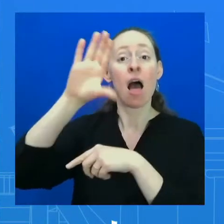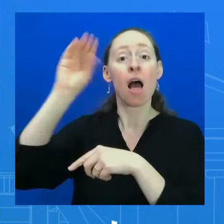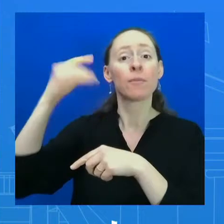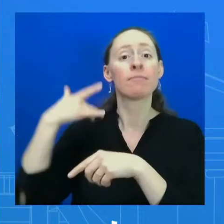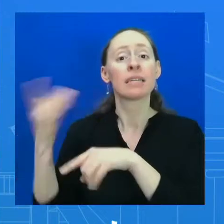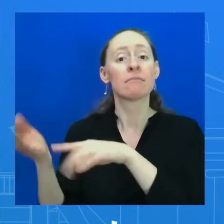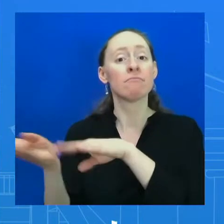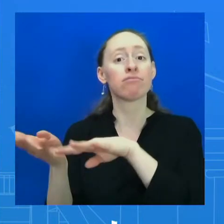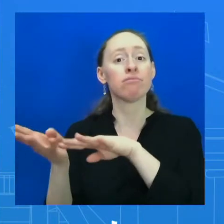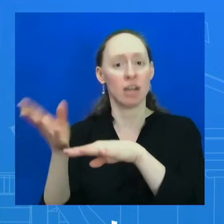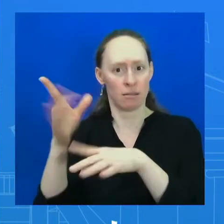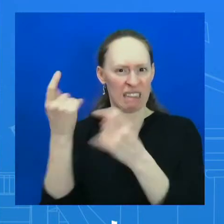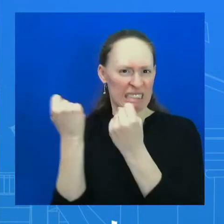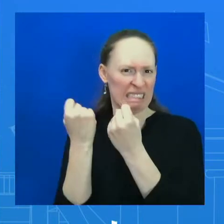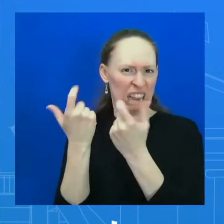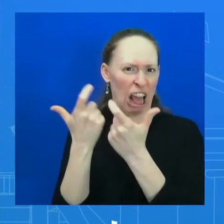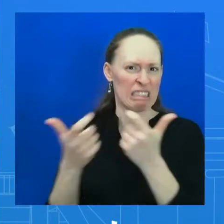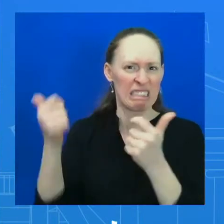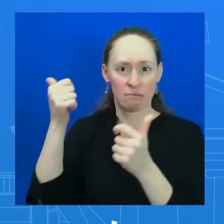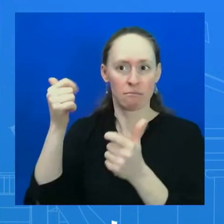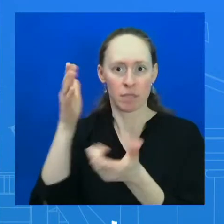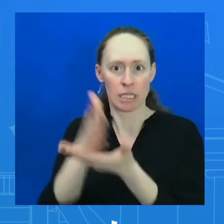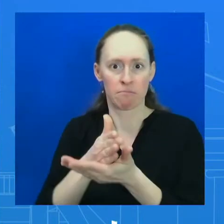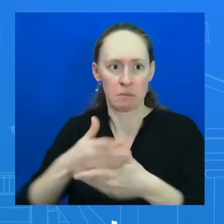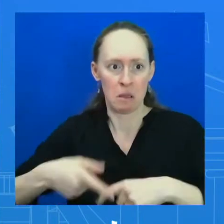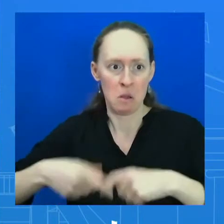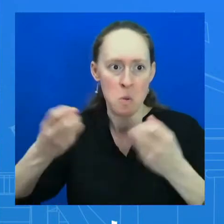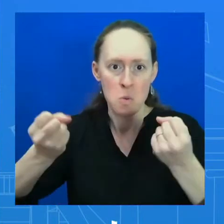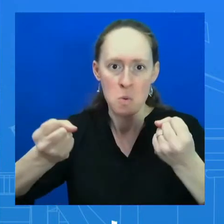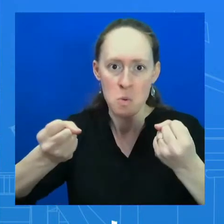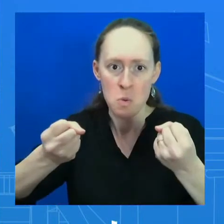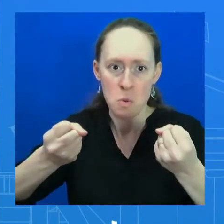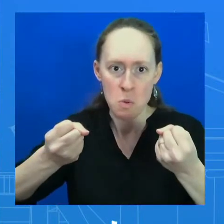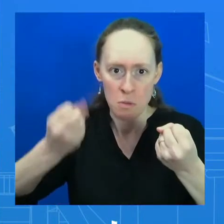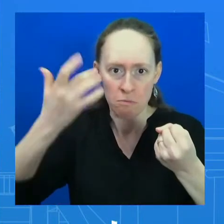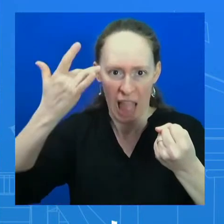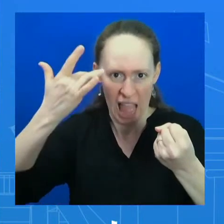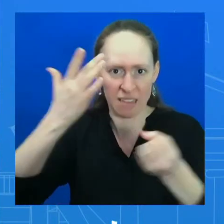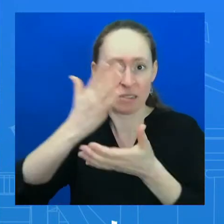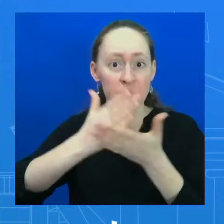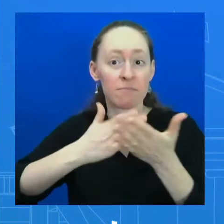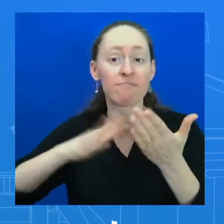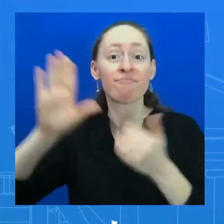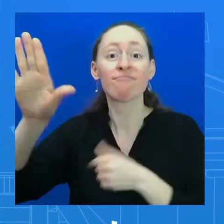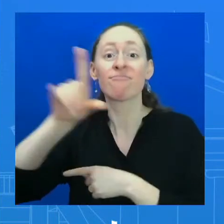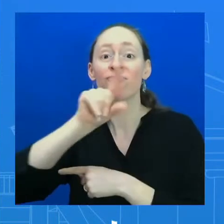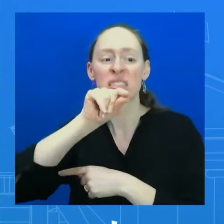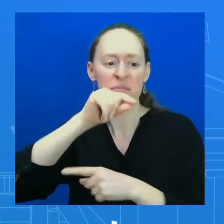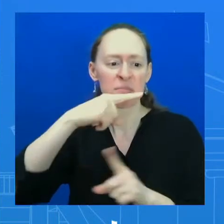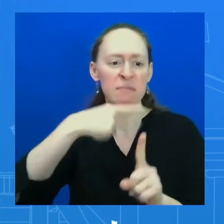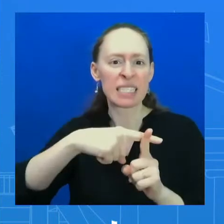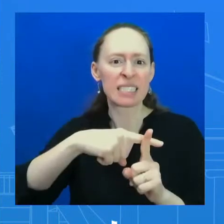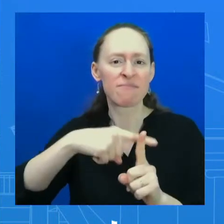What are the concerns about supply chain issues and price increases? And is there something the administration can be doing